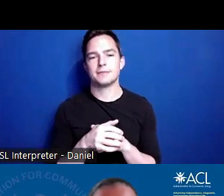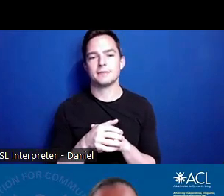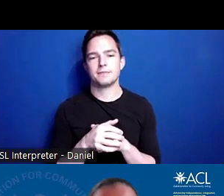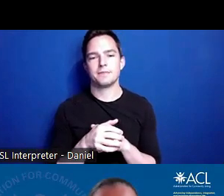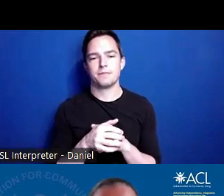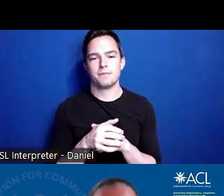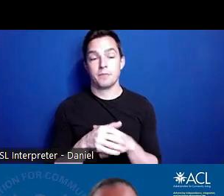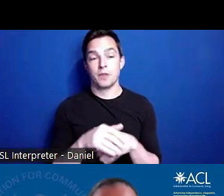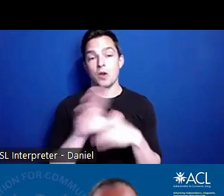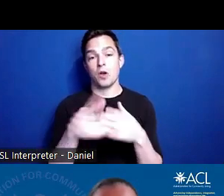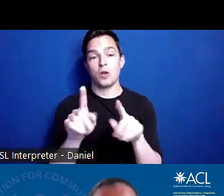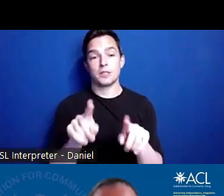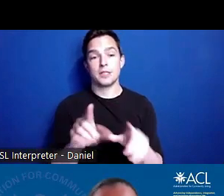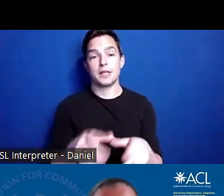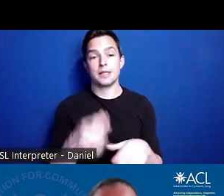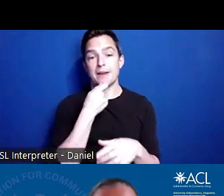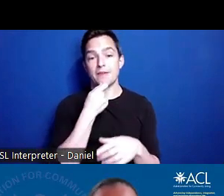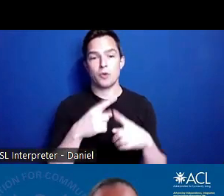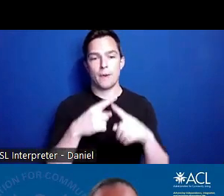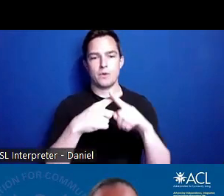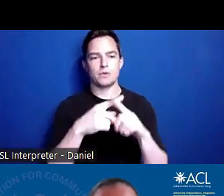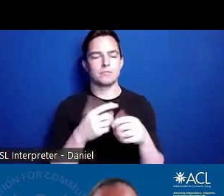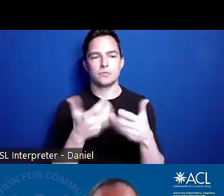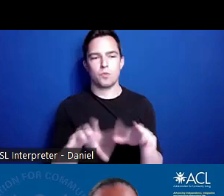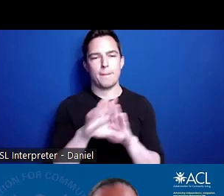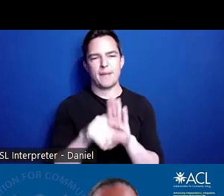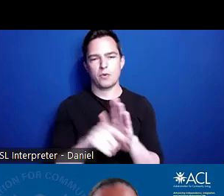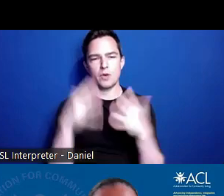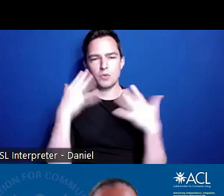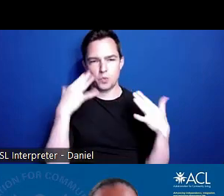All attendee microphones have been muted to avoid background noise. We ask that you keep your webcam